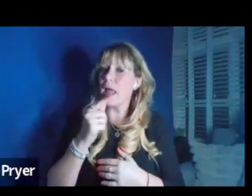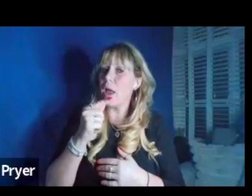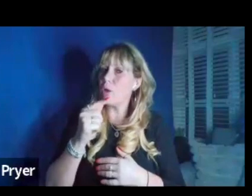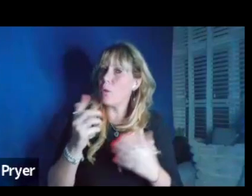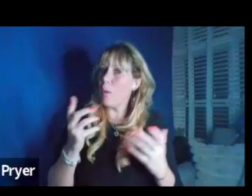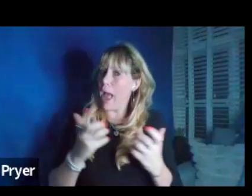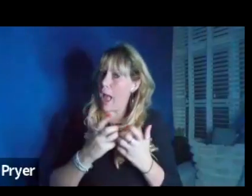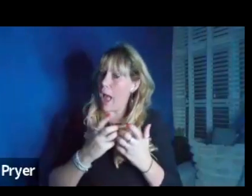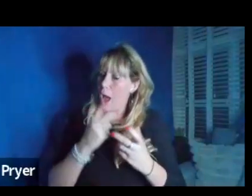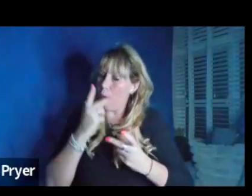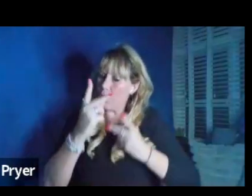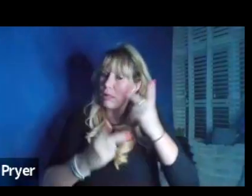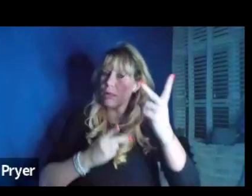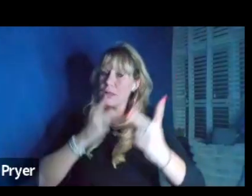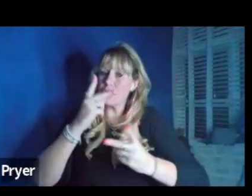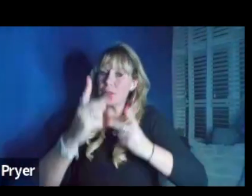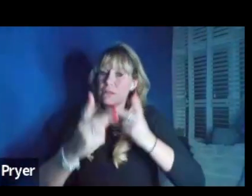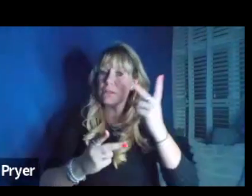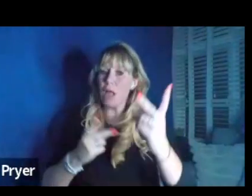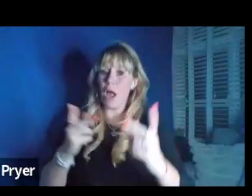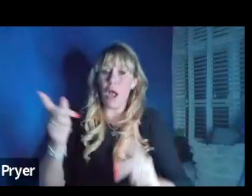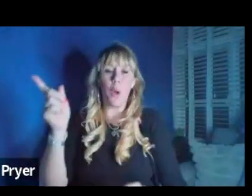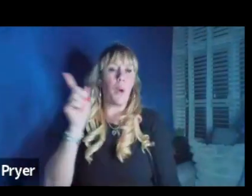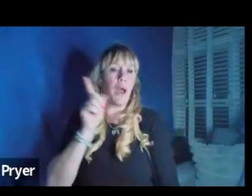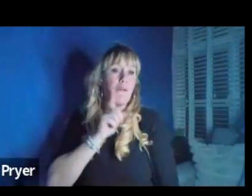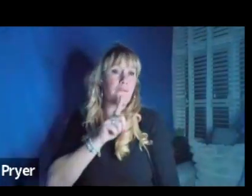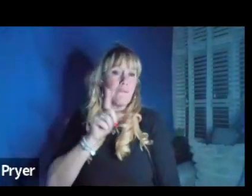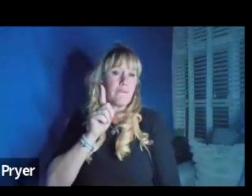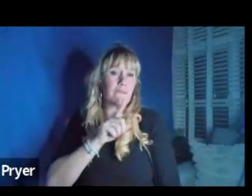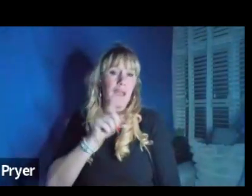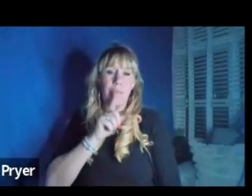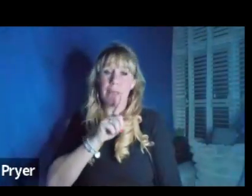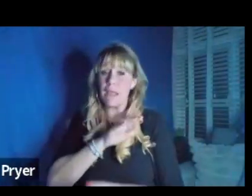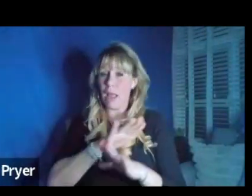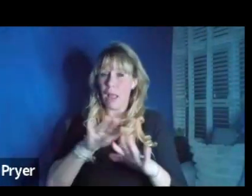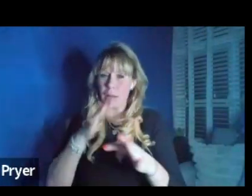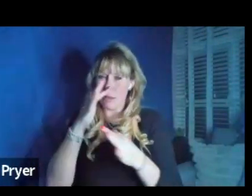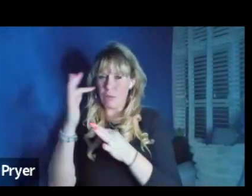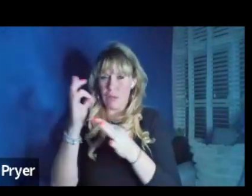So give me 501s and a denim shirt